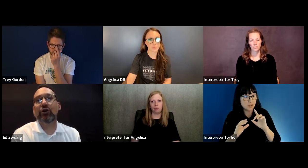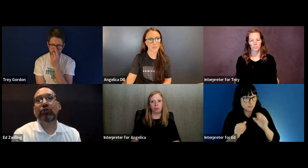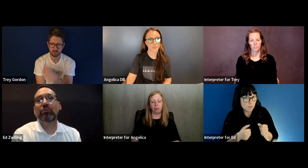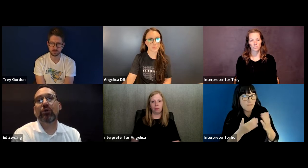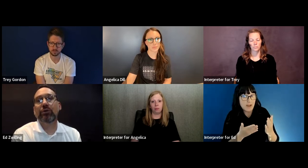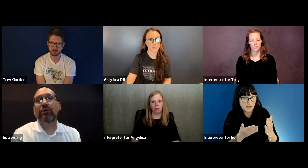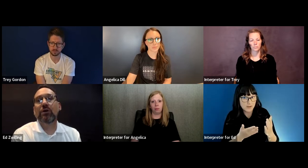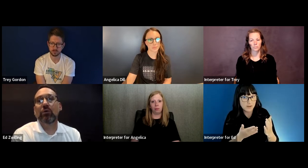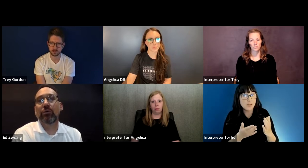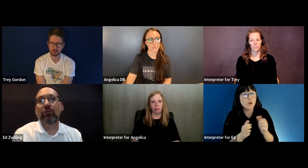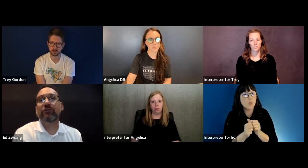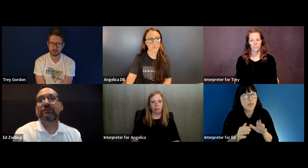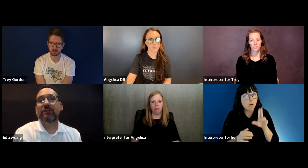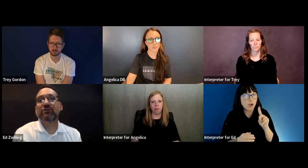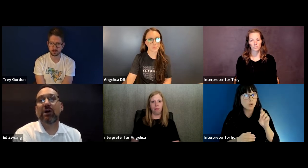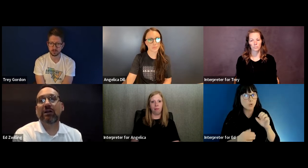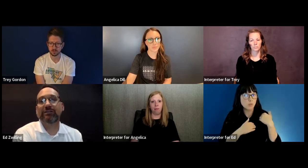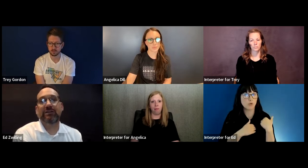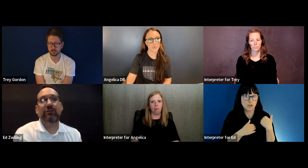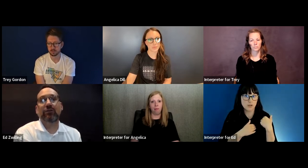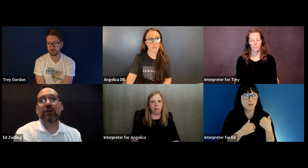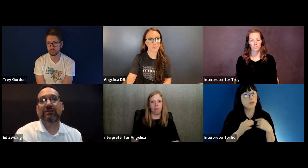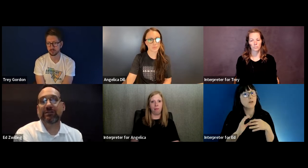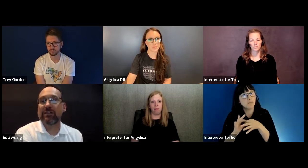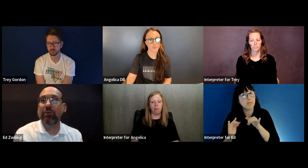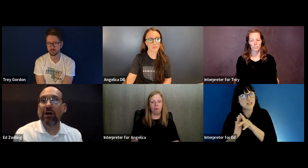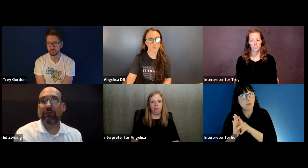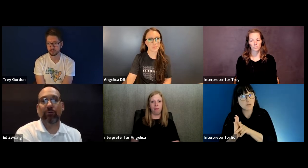undue burden with reference to this policy to the greatest extent possible